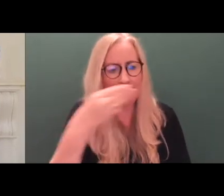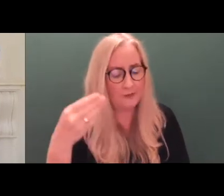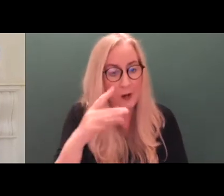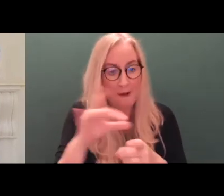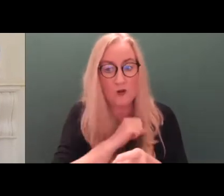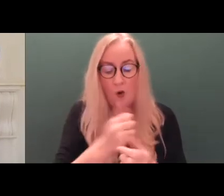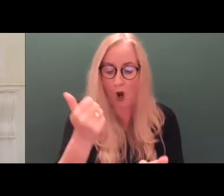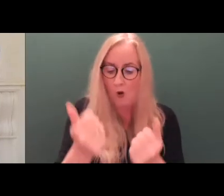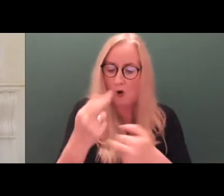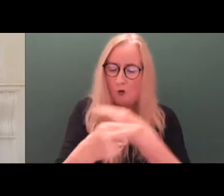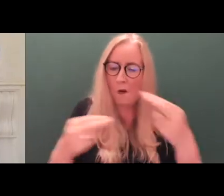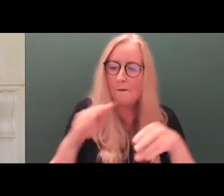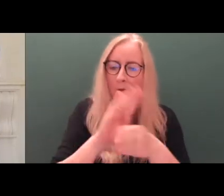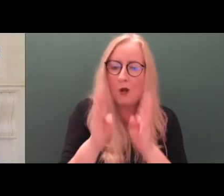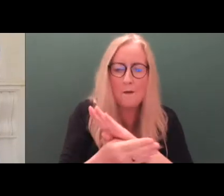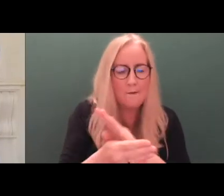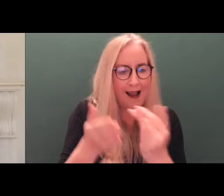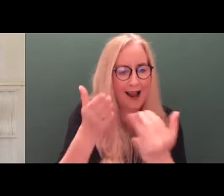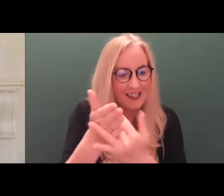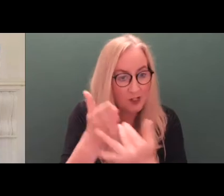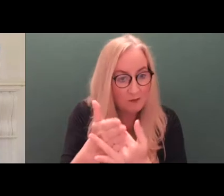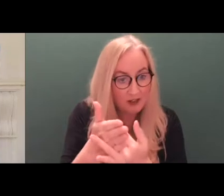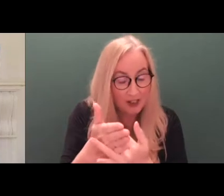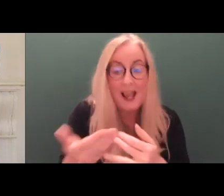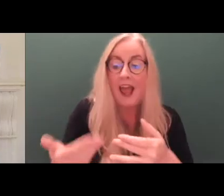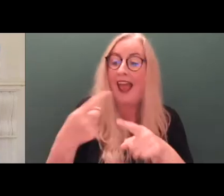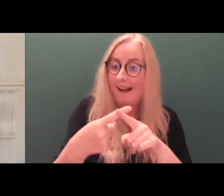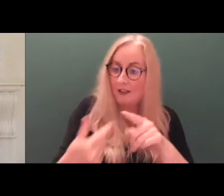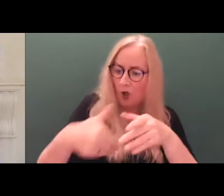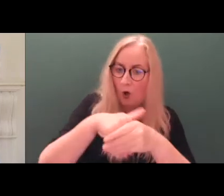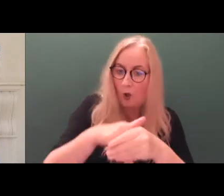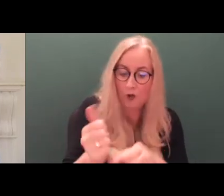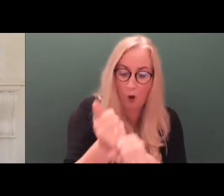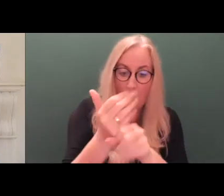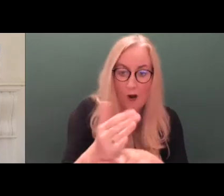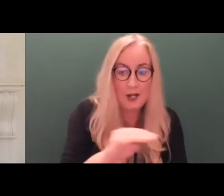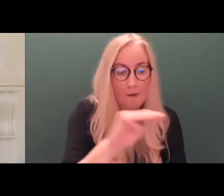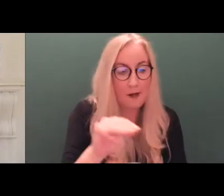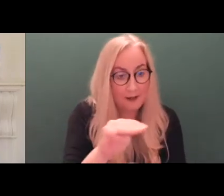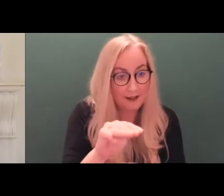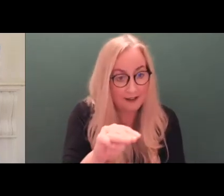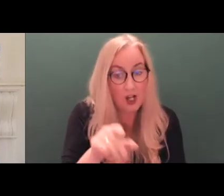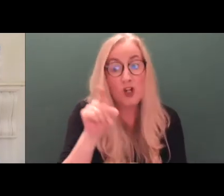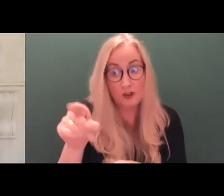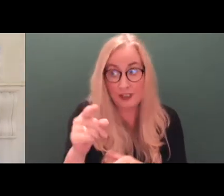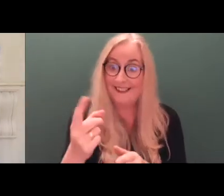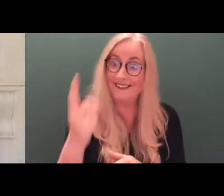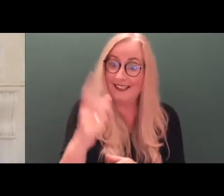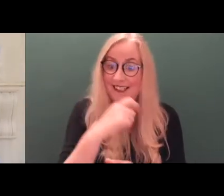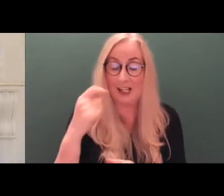accessible to and inclusive of all persons and she has indicated her desire to hear